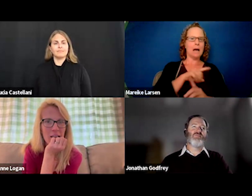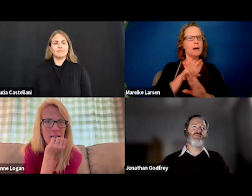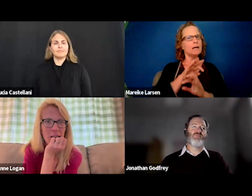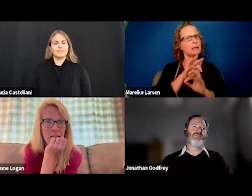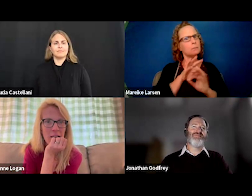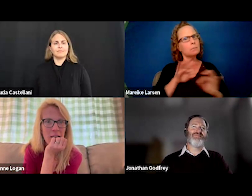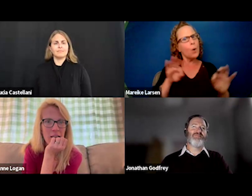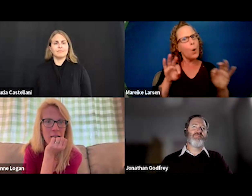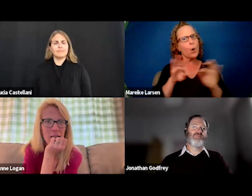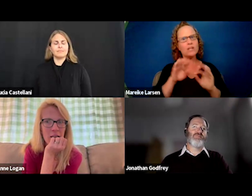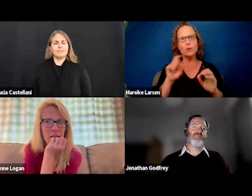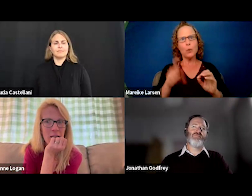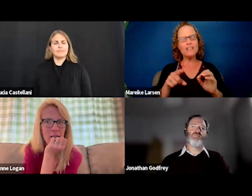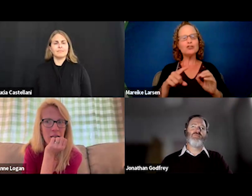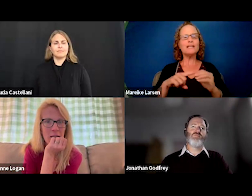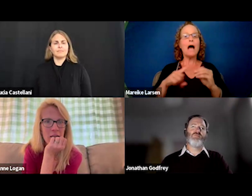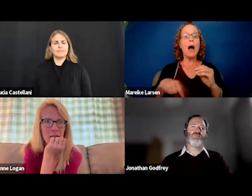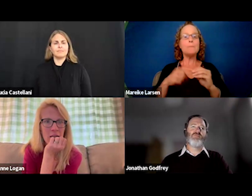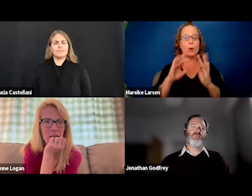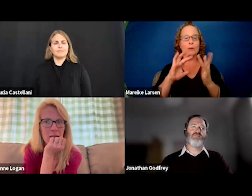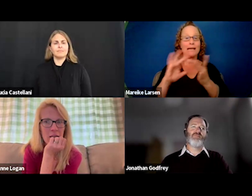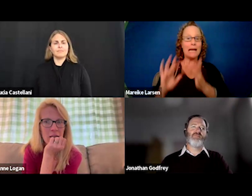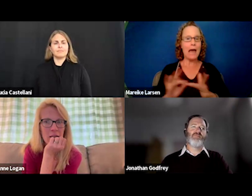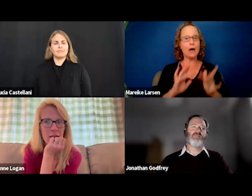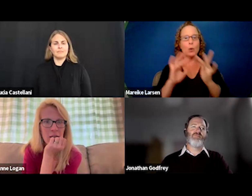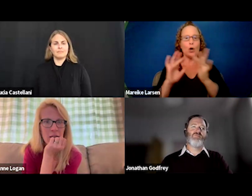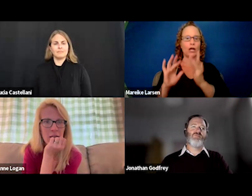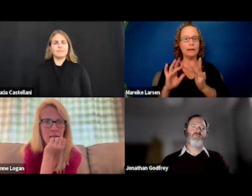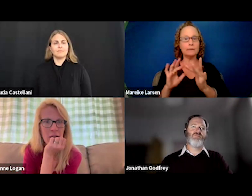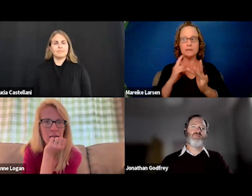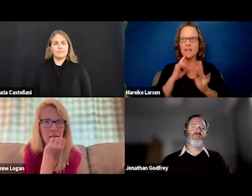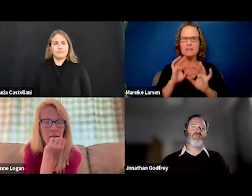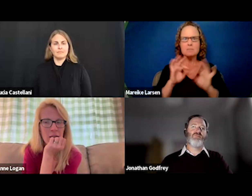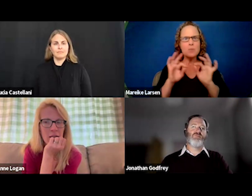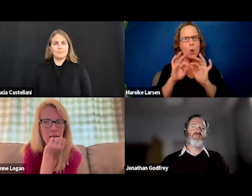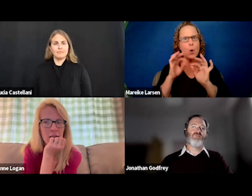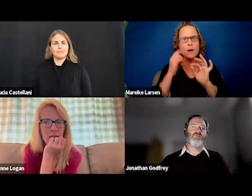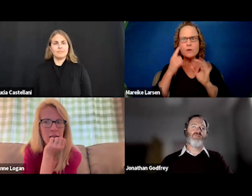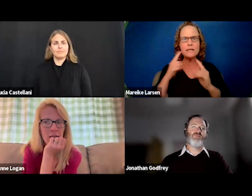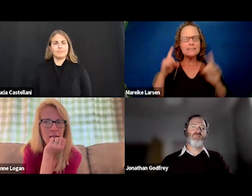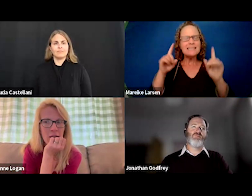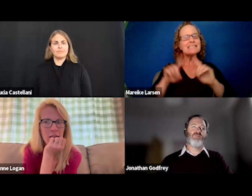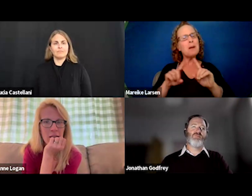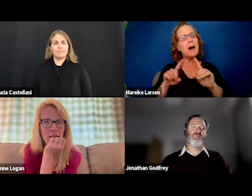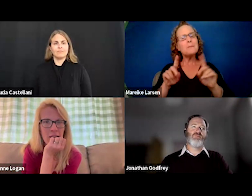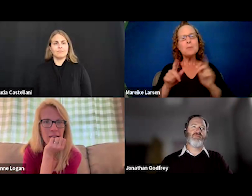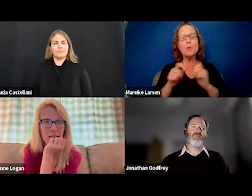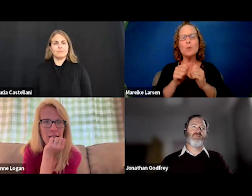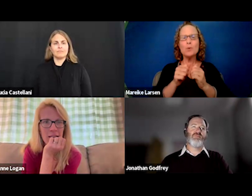And they say, it's crucial for success, but often challenging for those with disabilities.